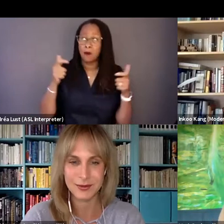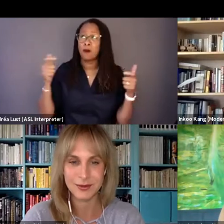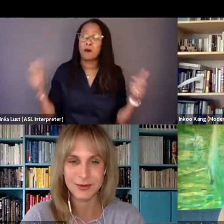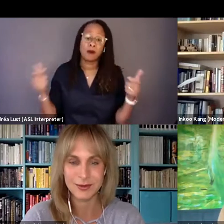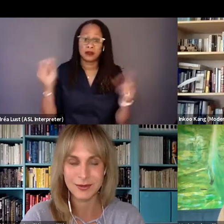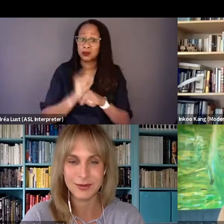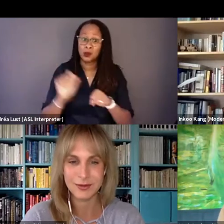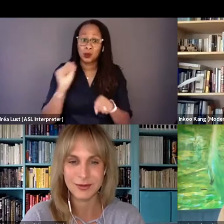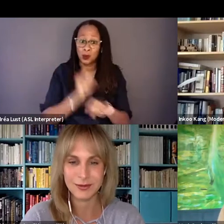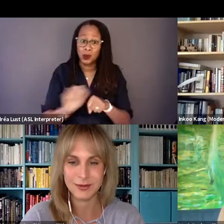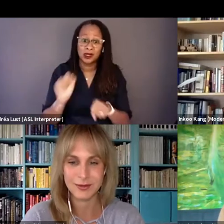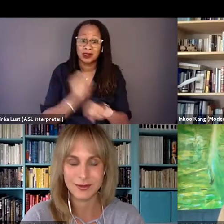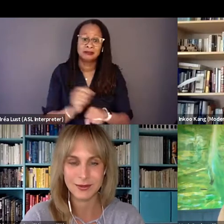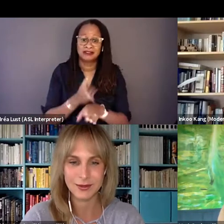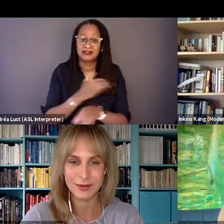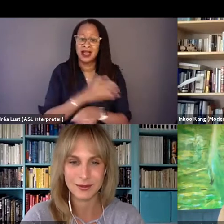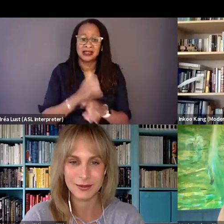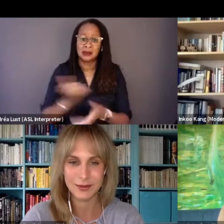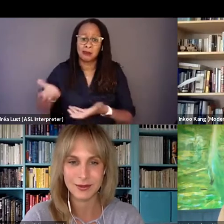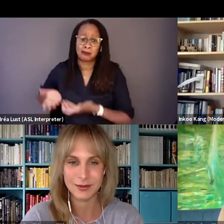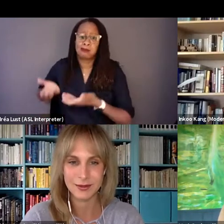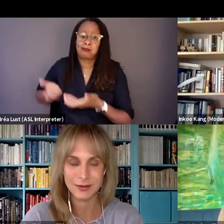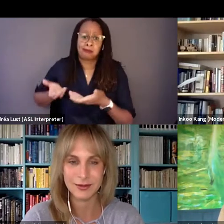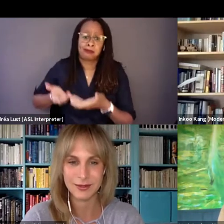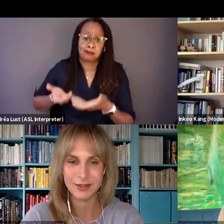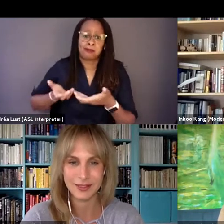He basically log this story up a craggy mountain